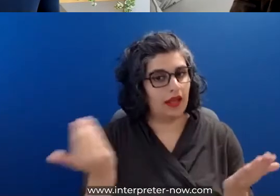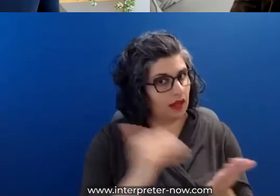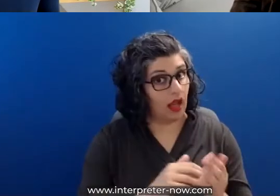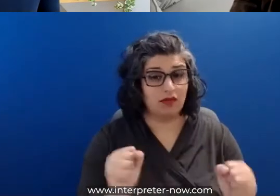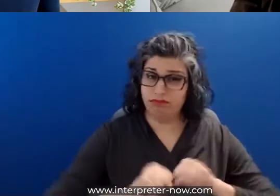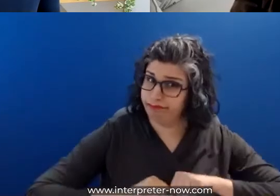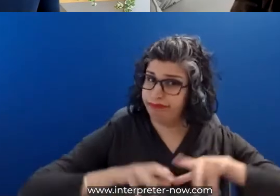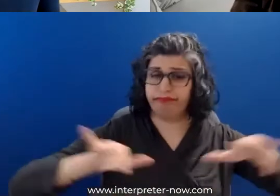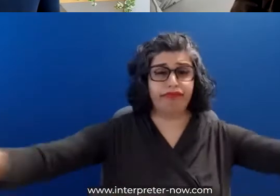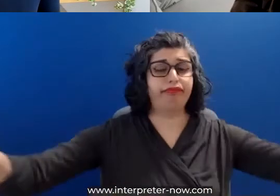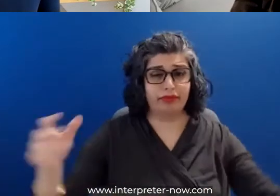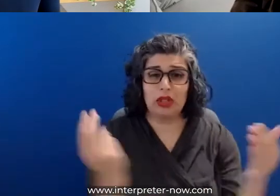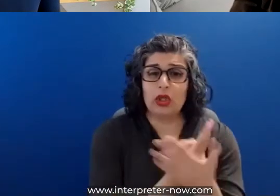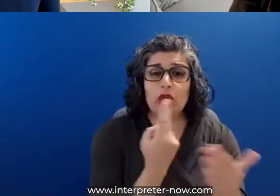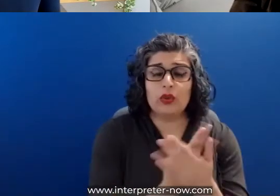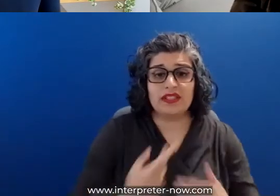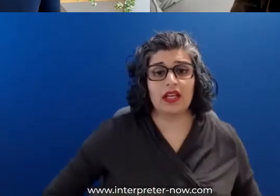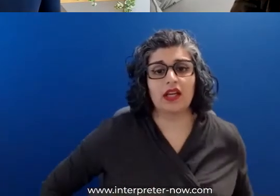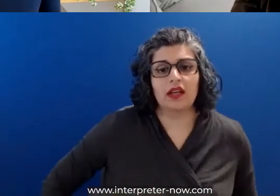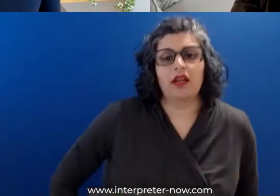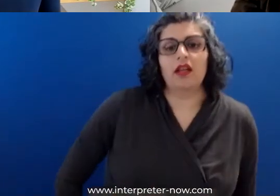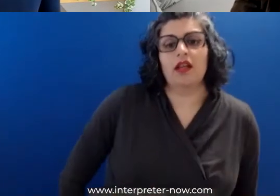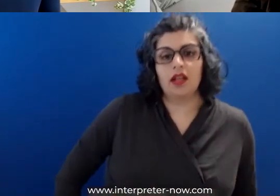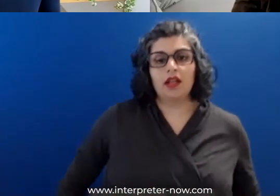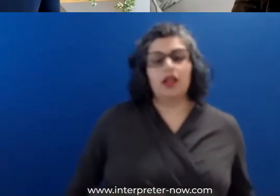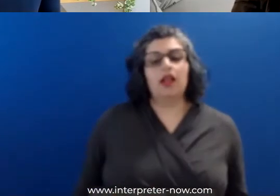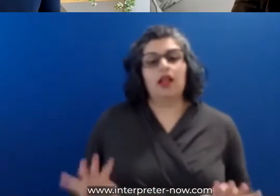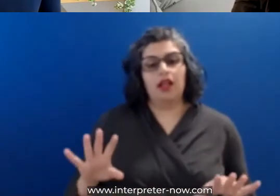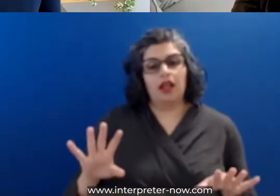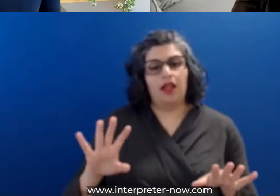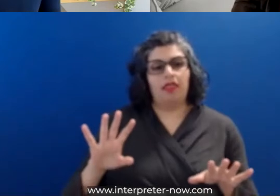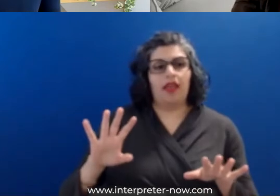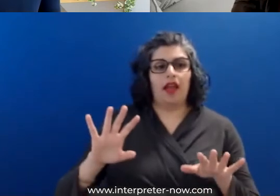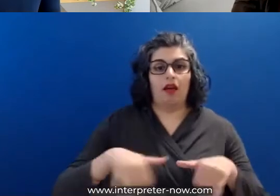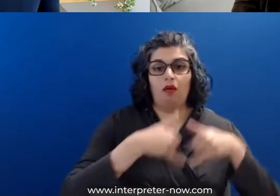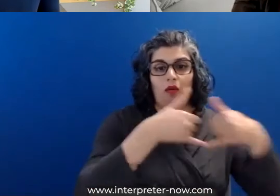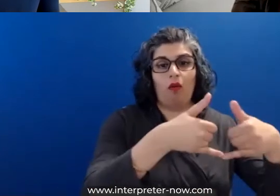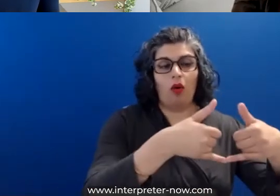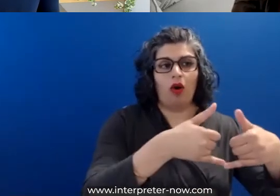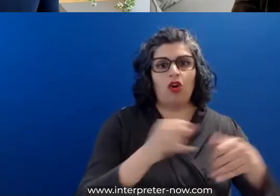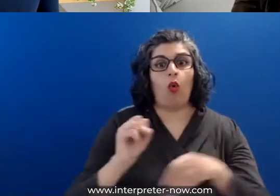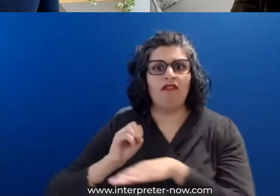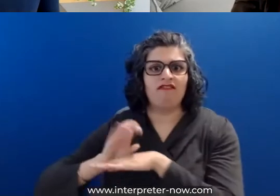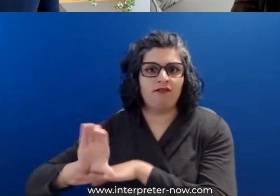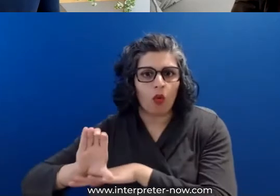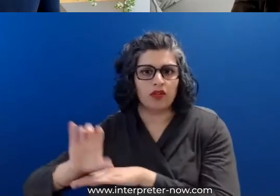range of contexts are using, that functionally incentivize or coerce workers into working